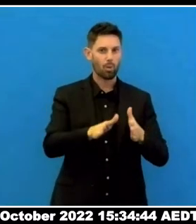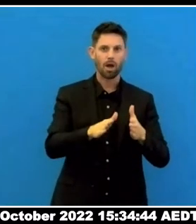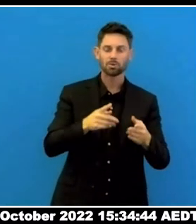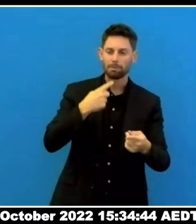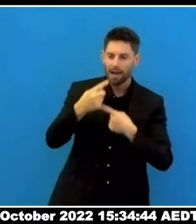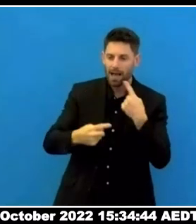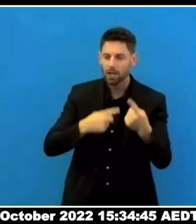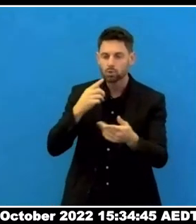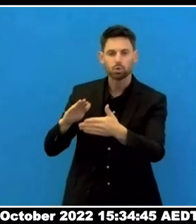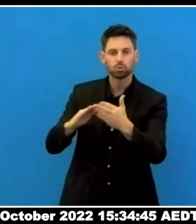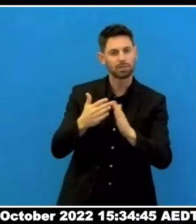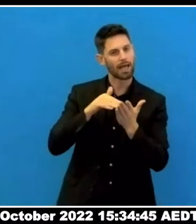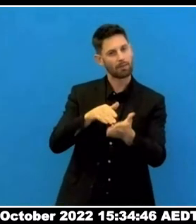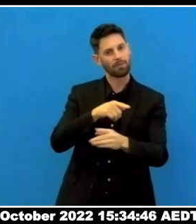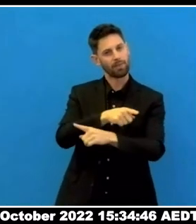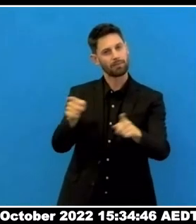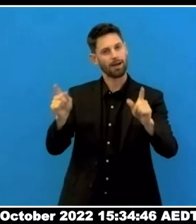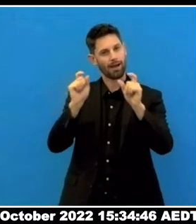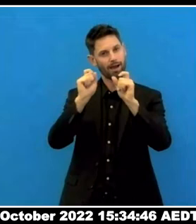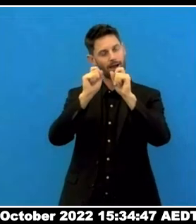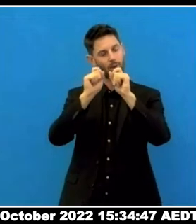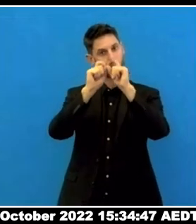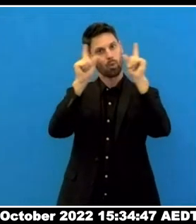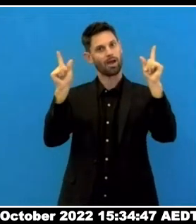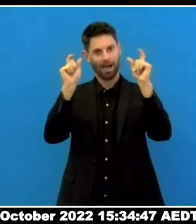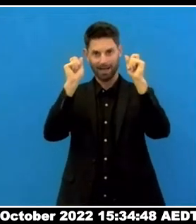and try to actually assist the community to reach for help.